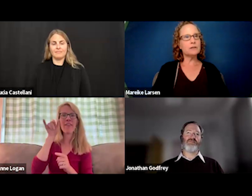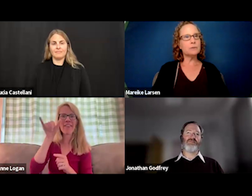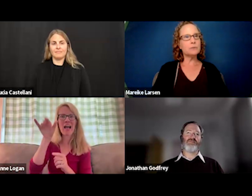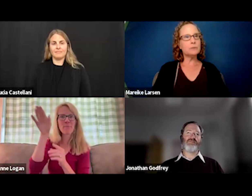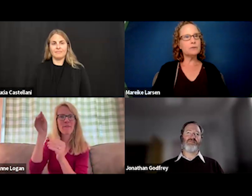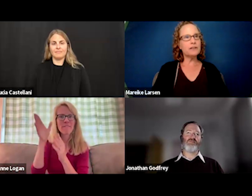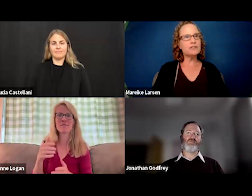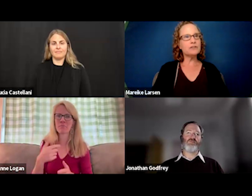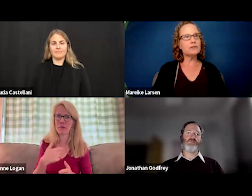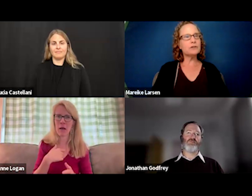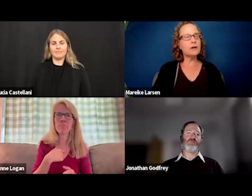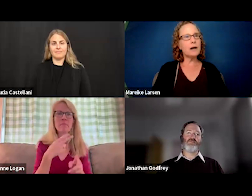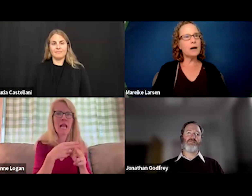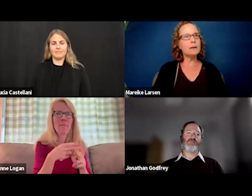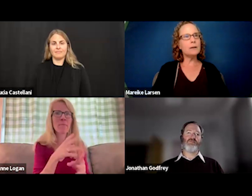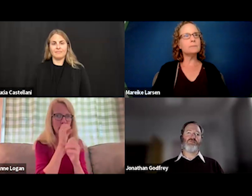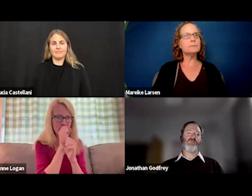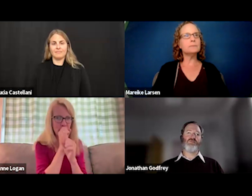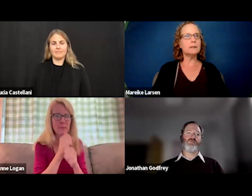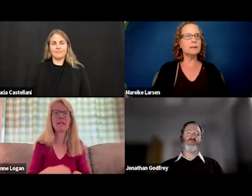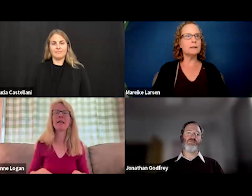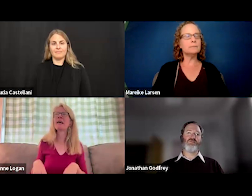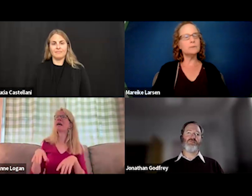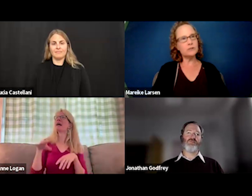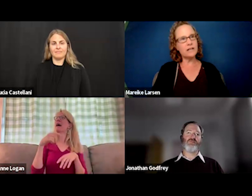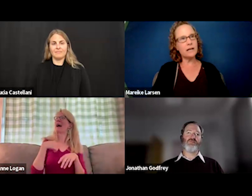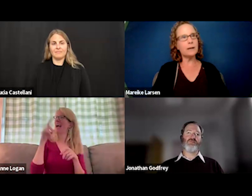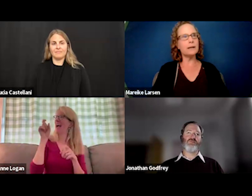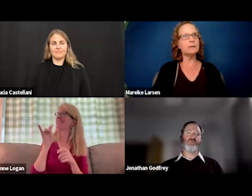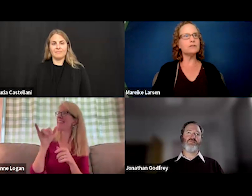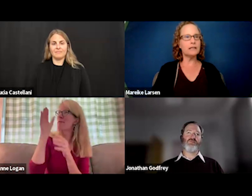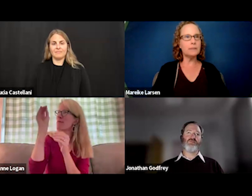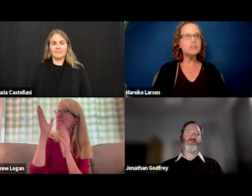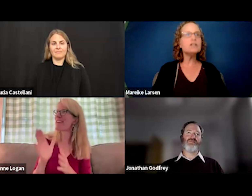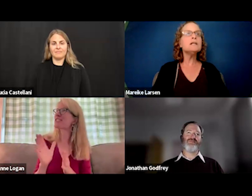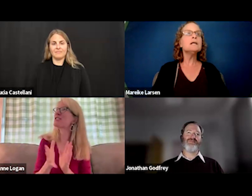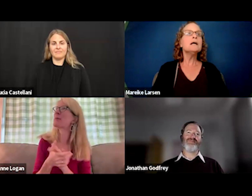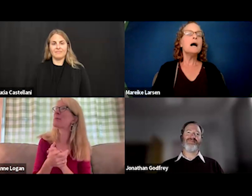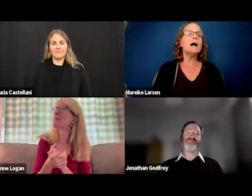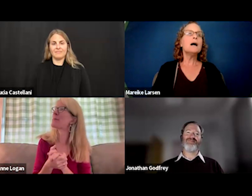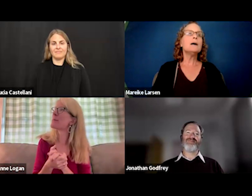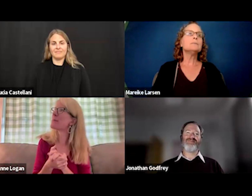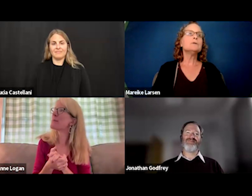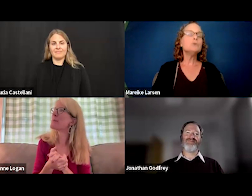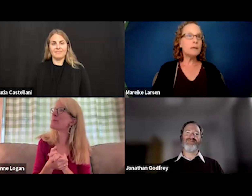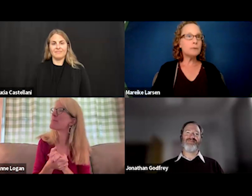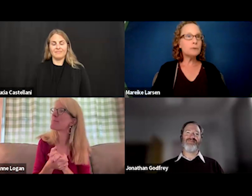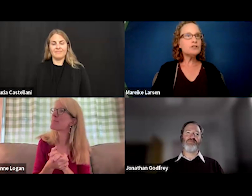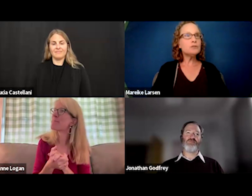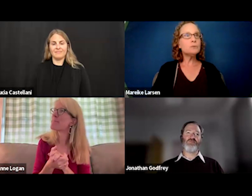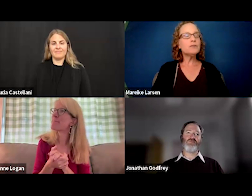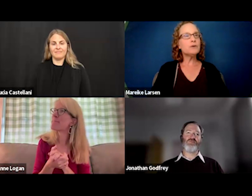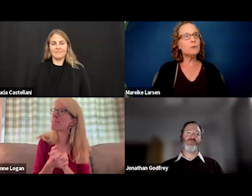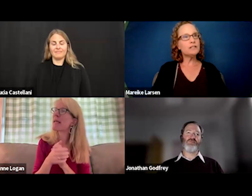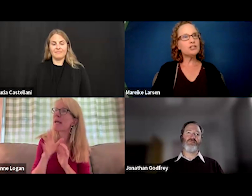There was one professor whose name I shall not mention who I approached with a question.